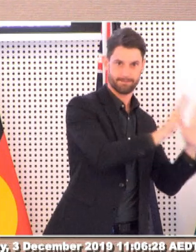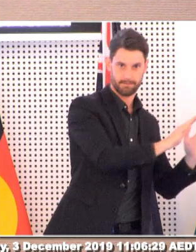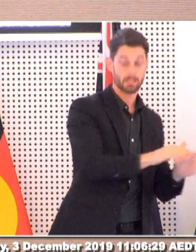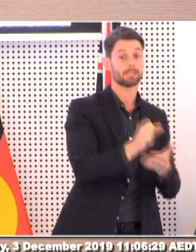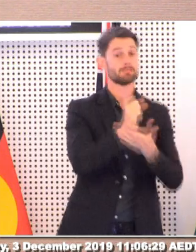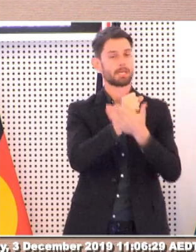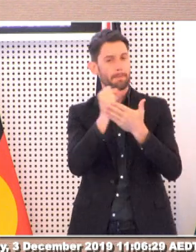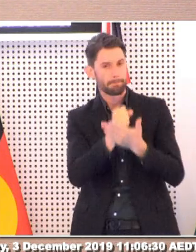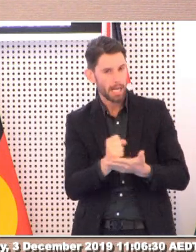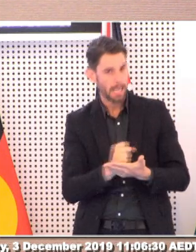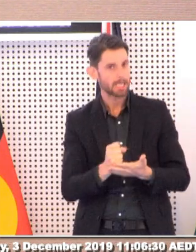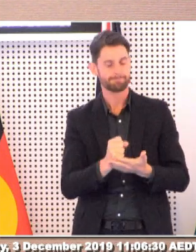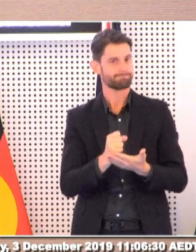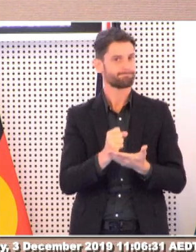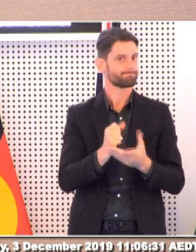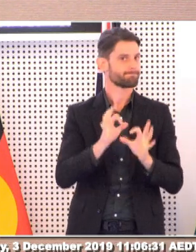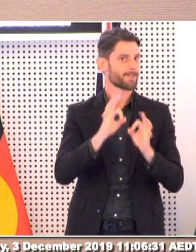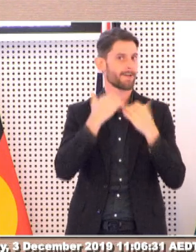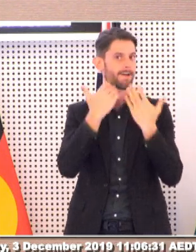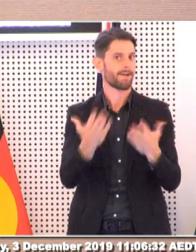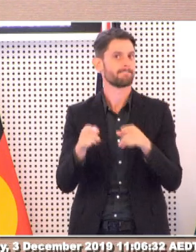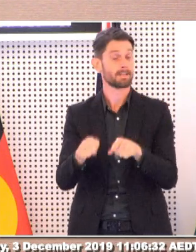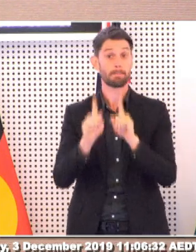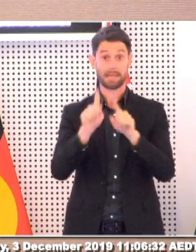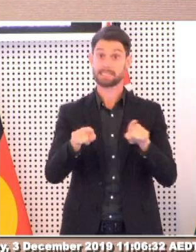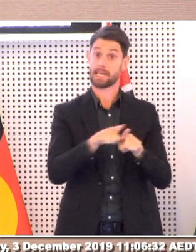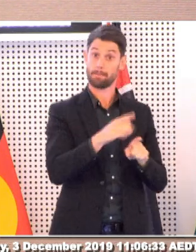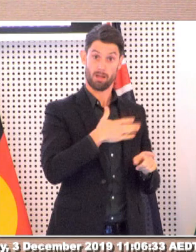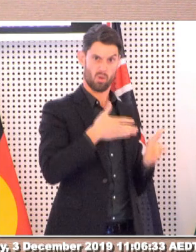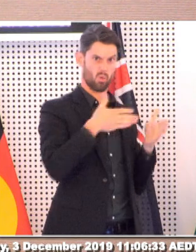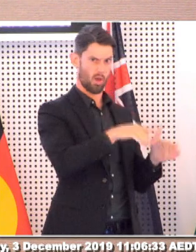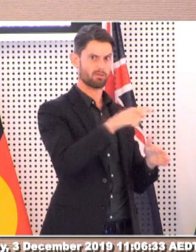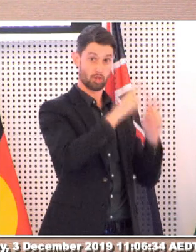that I usually face is that – so I speak to service providers,